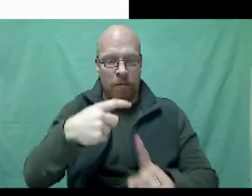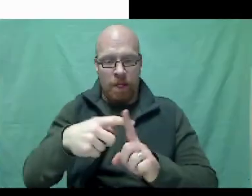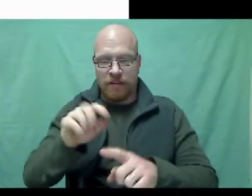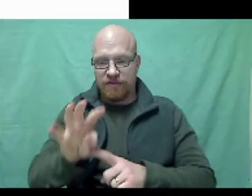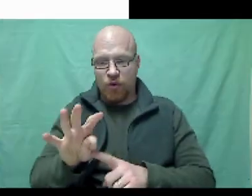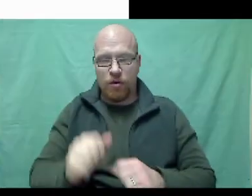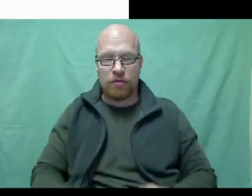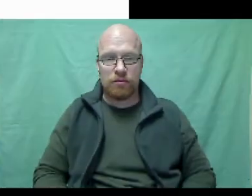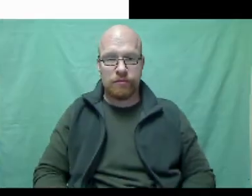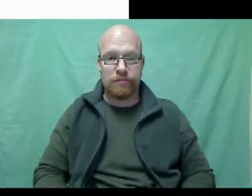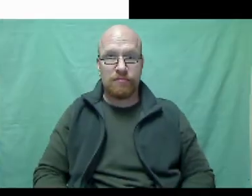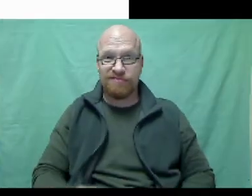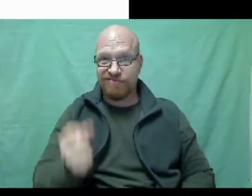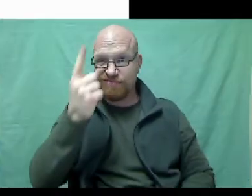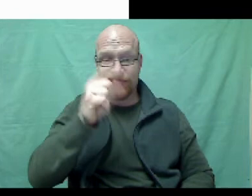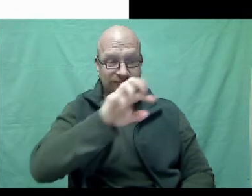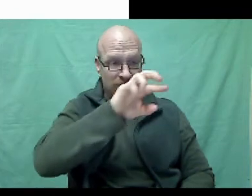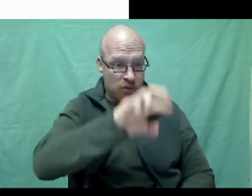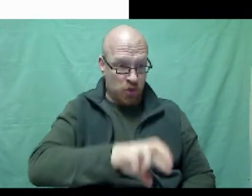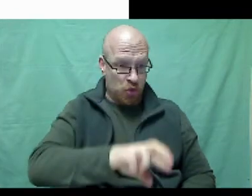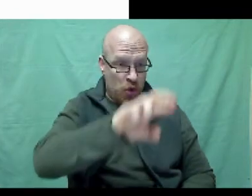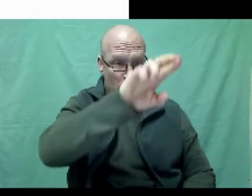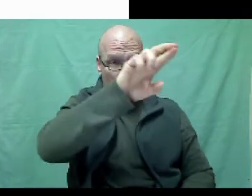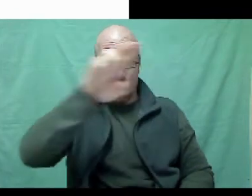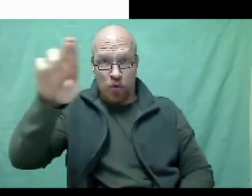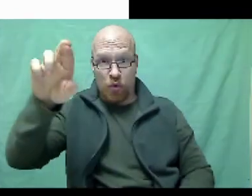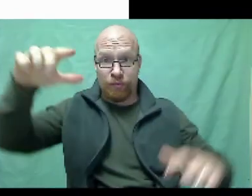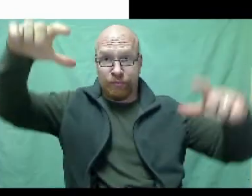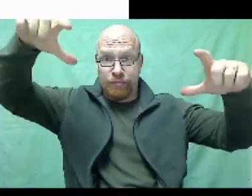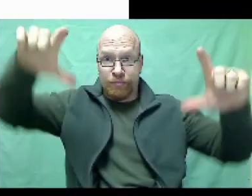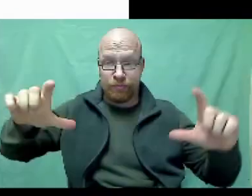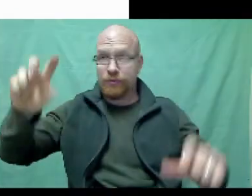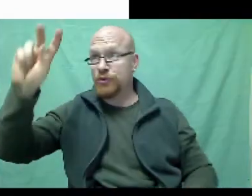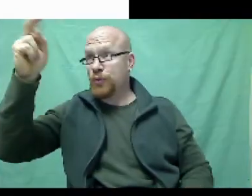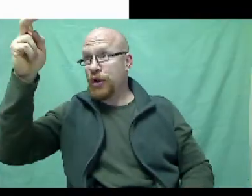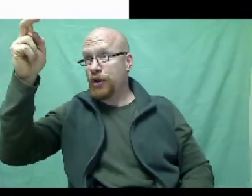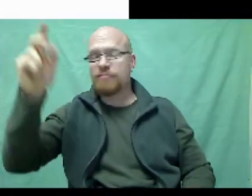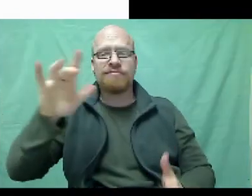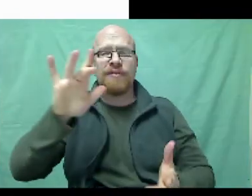If we're squaring a square root, they cancel each other out